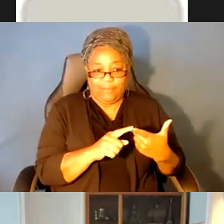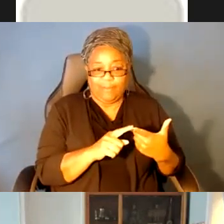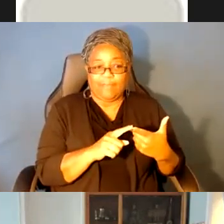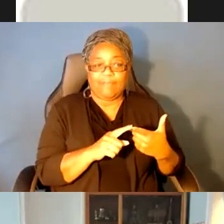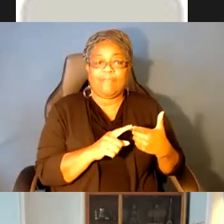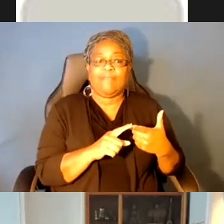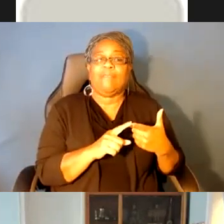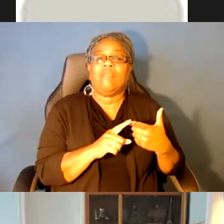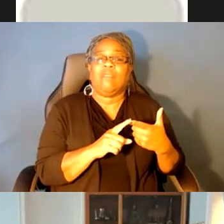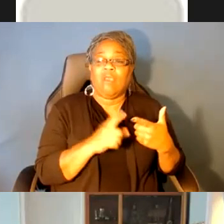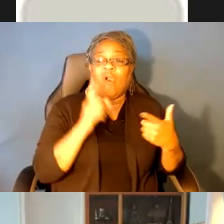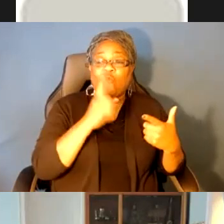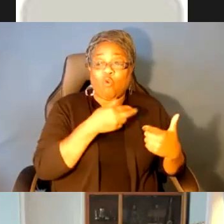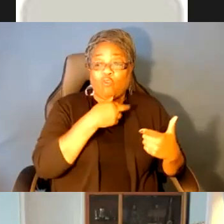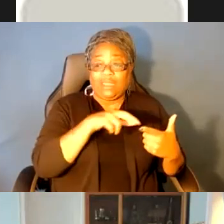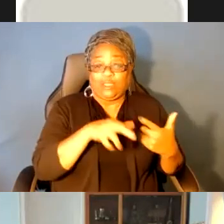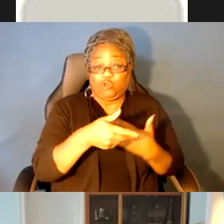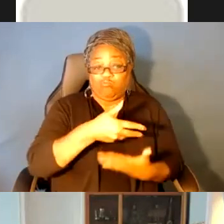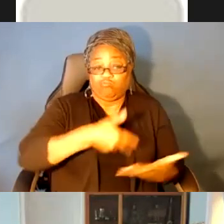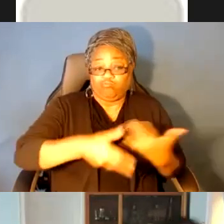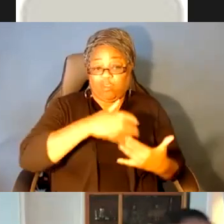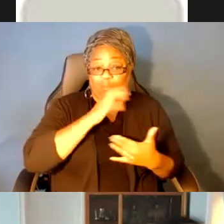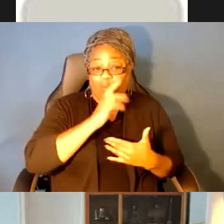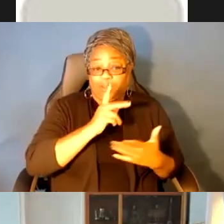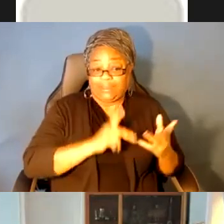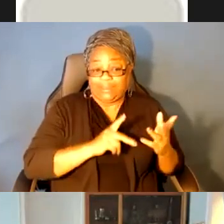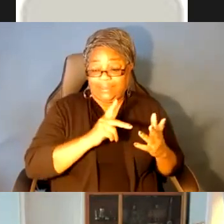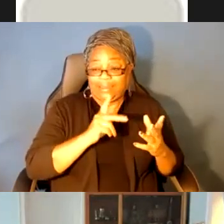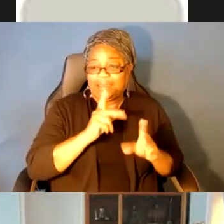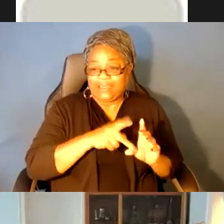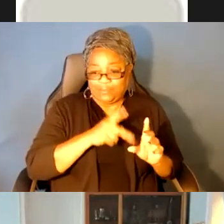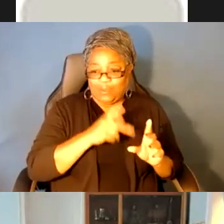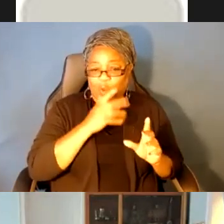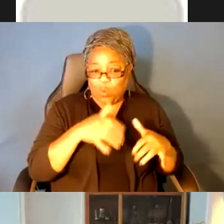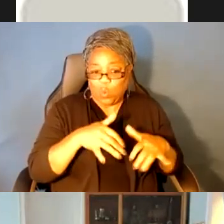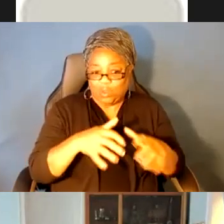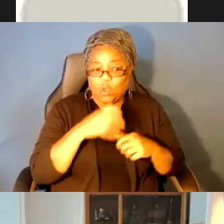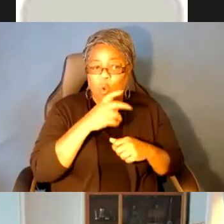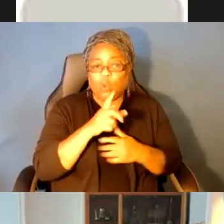of participants or audience, or projects that discriminate against person or groups.